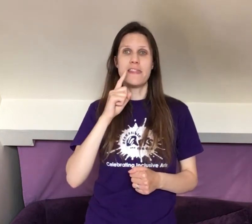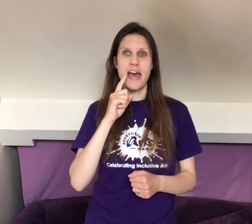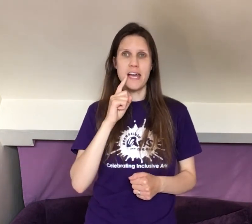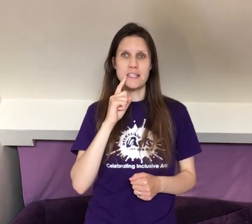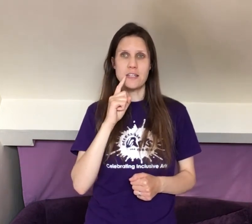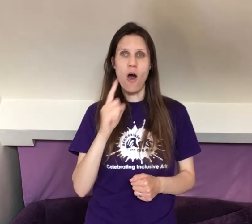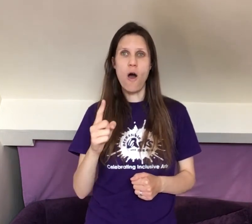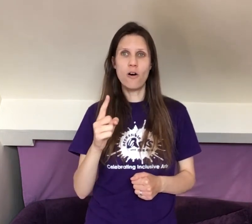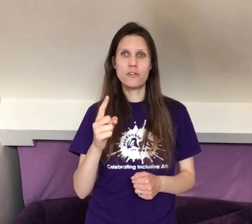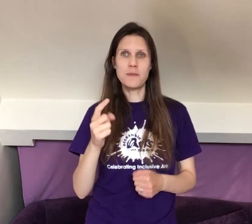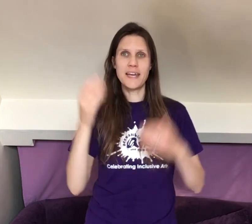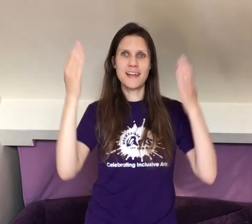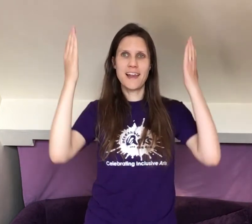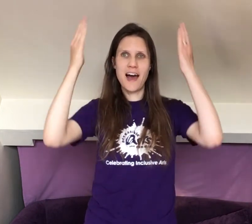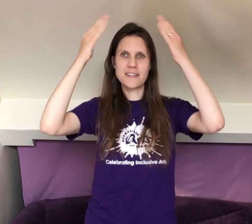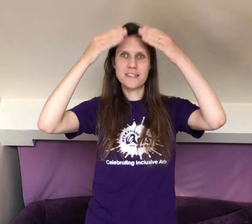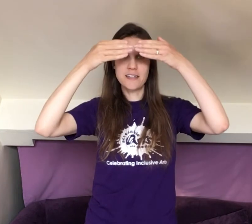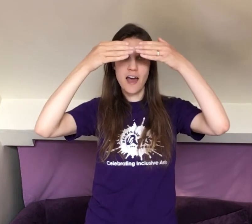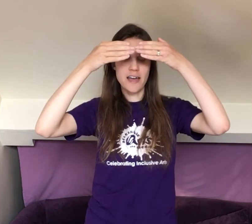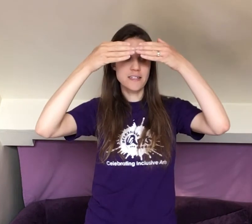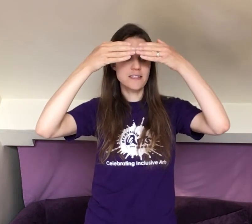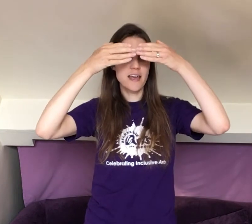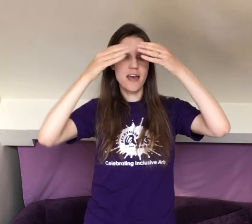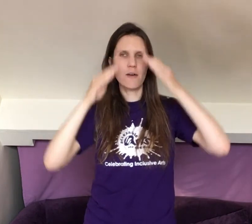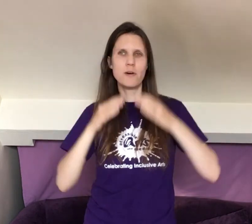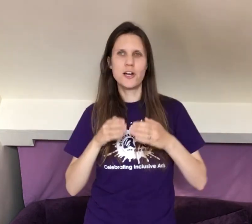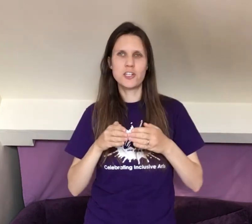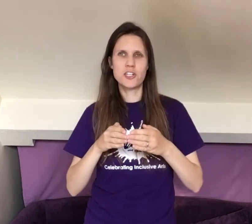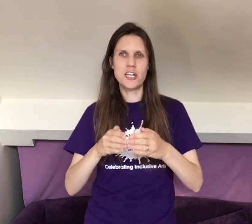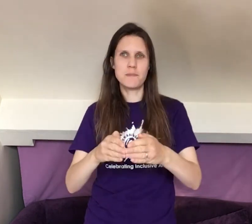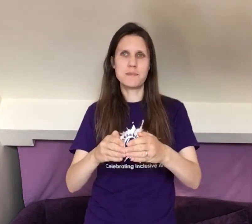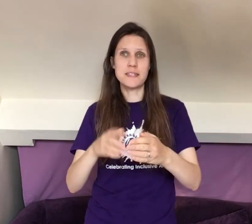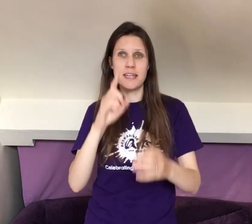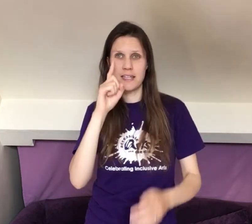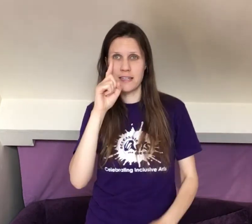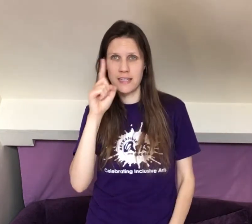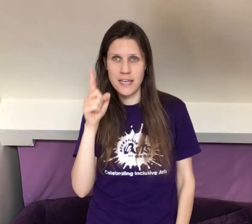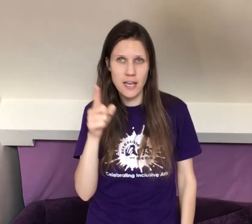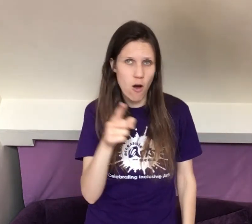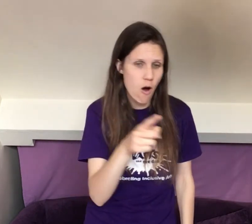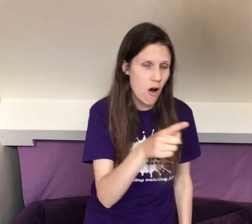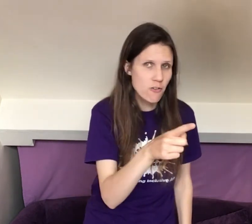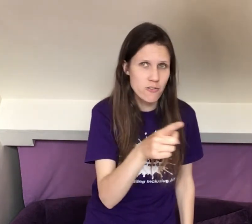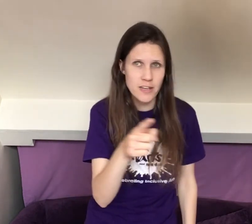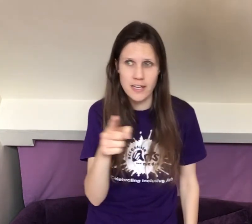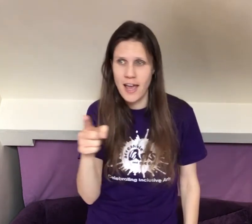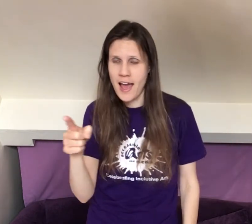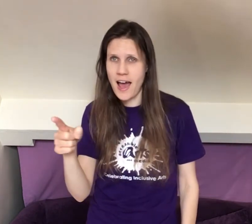They told me last night there were ships in the offing.